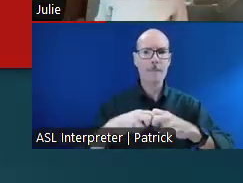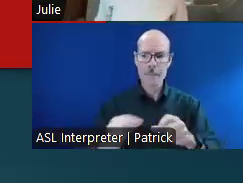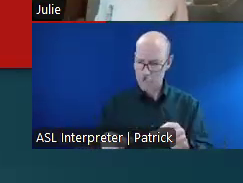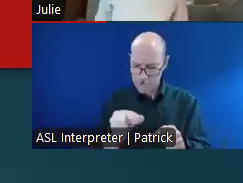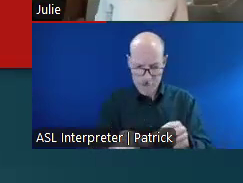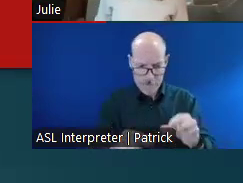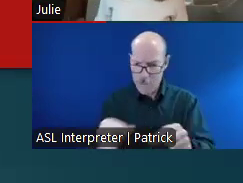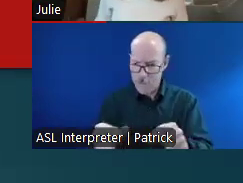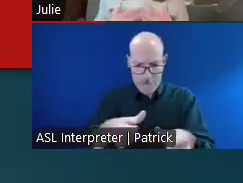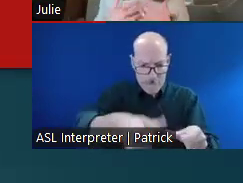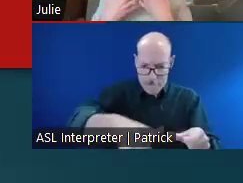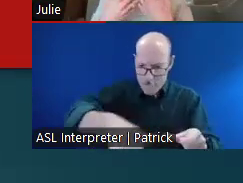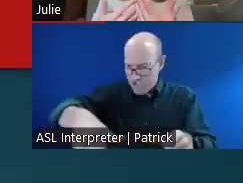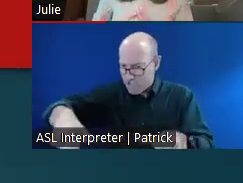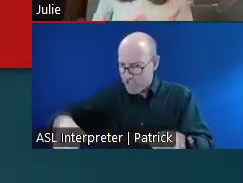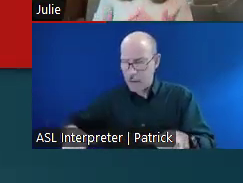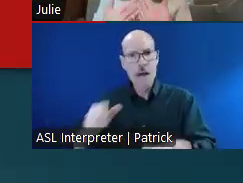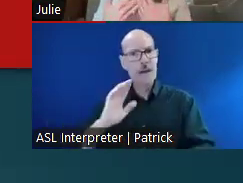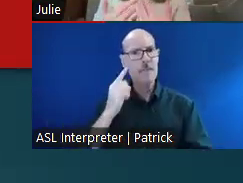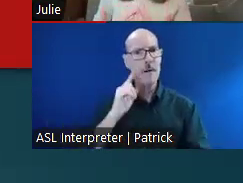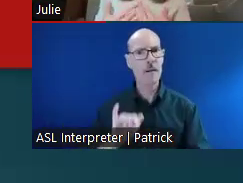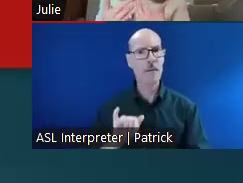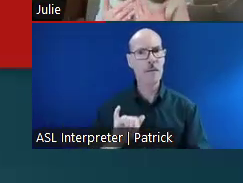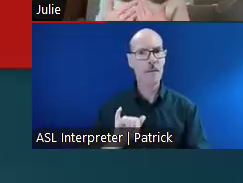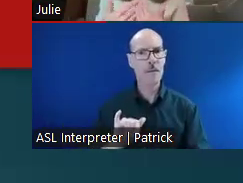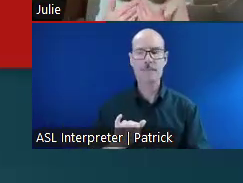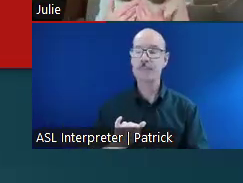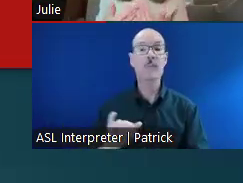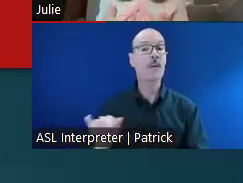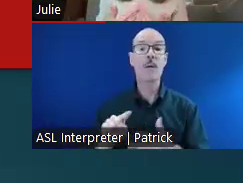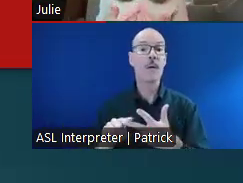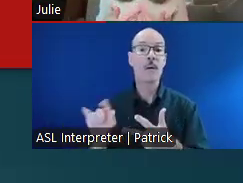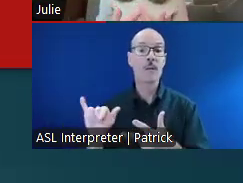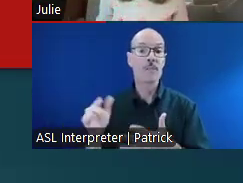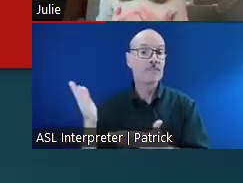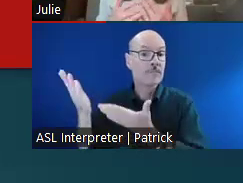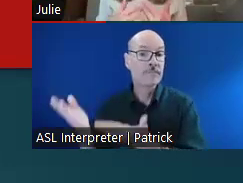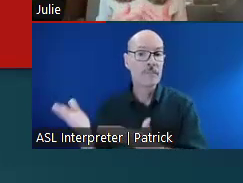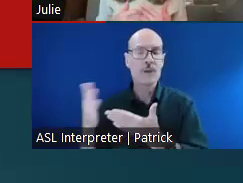Some people haven't thought about, you know, very deep, slow breathing exercises.